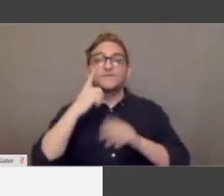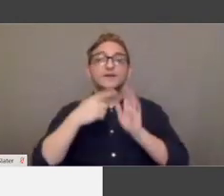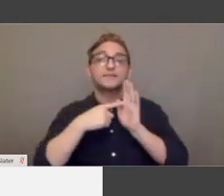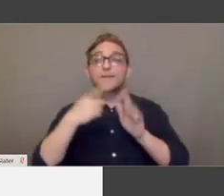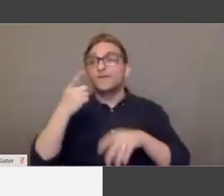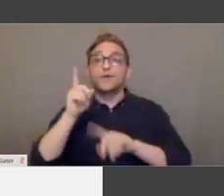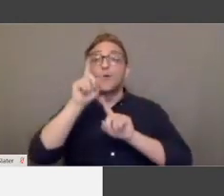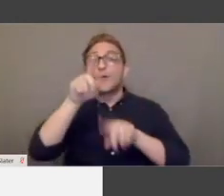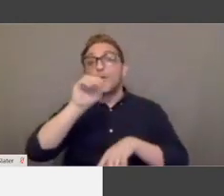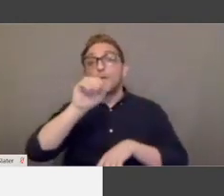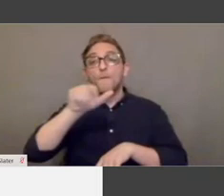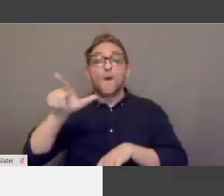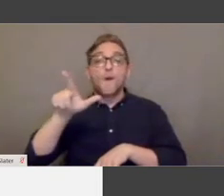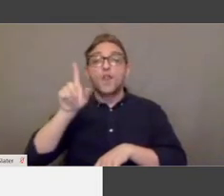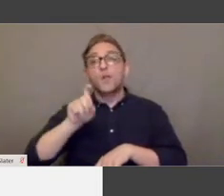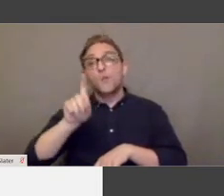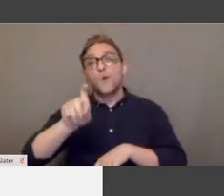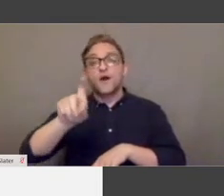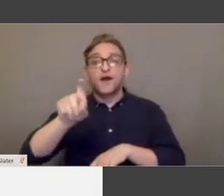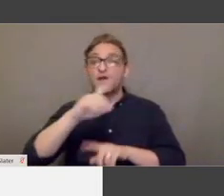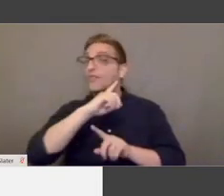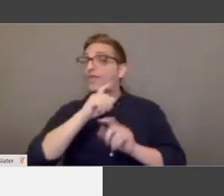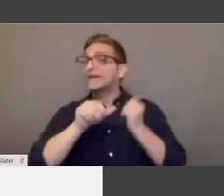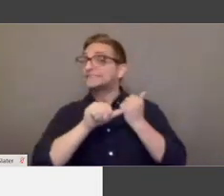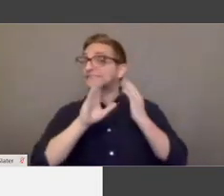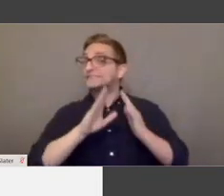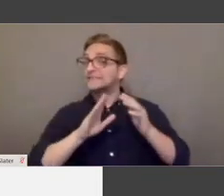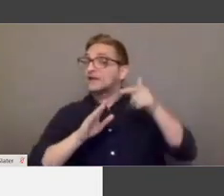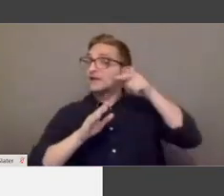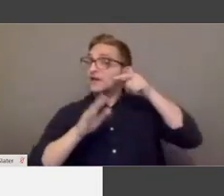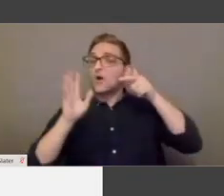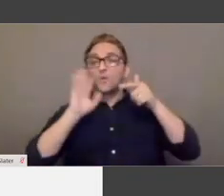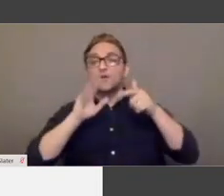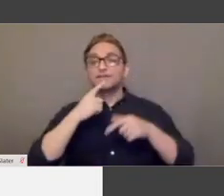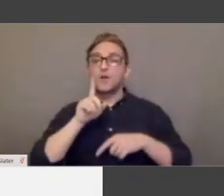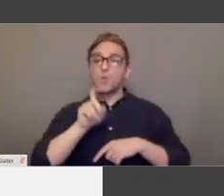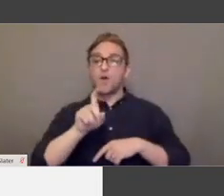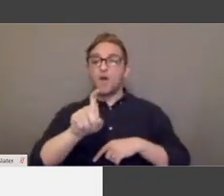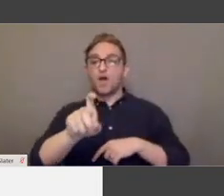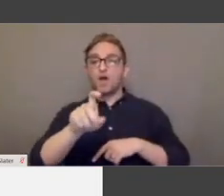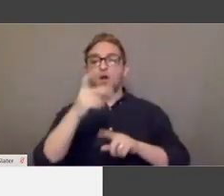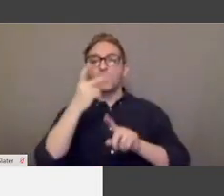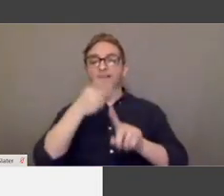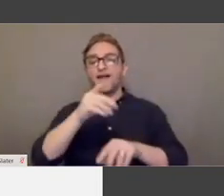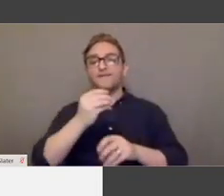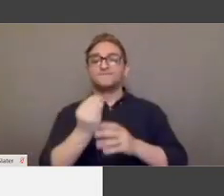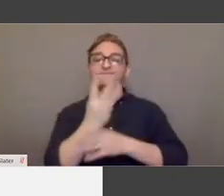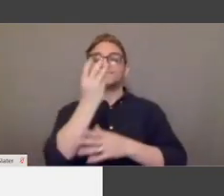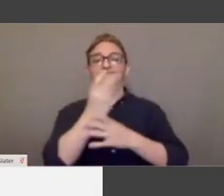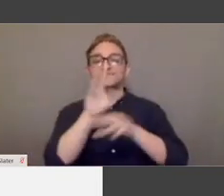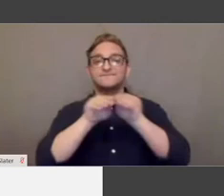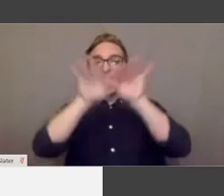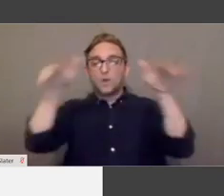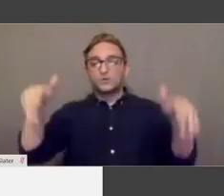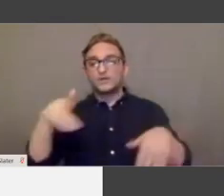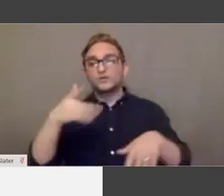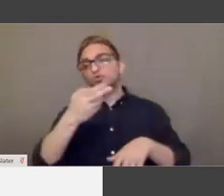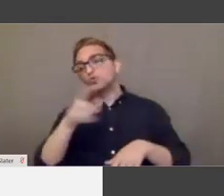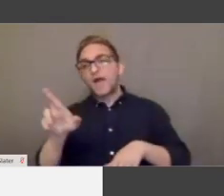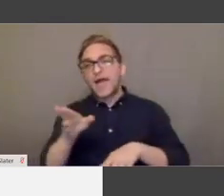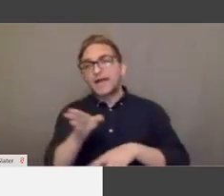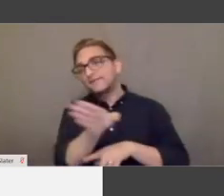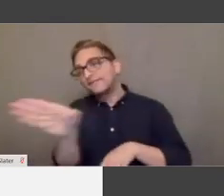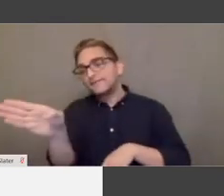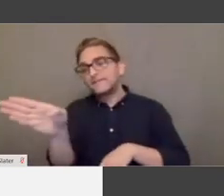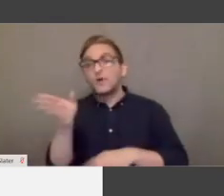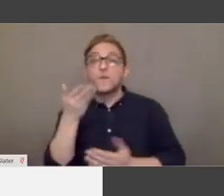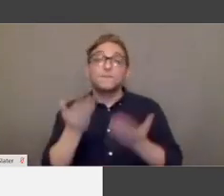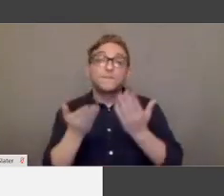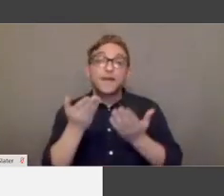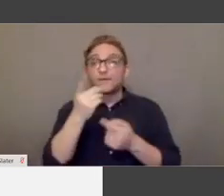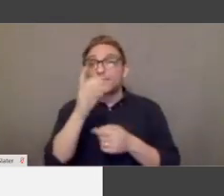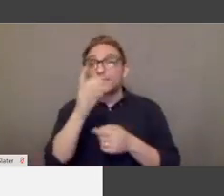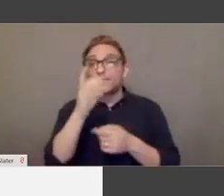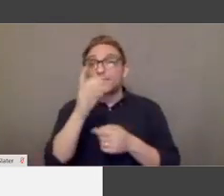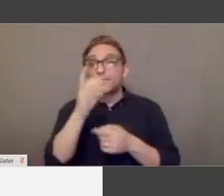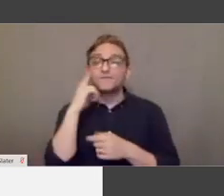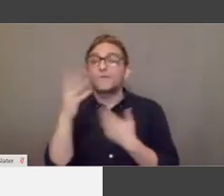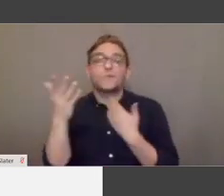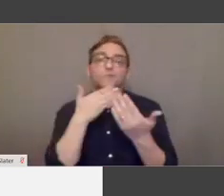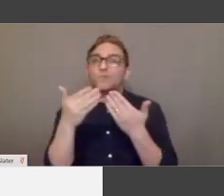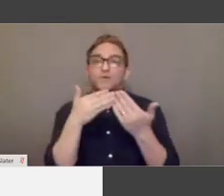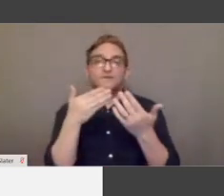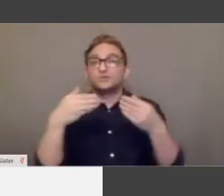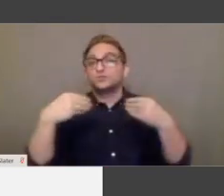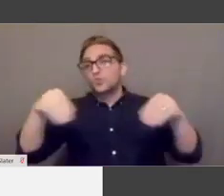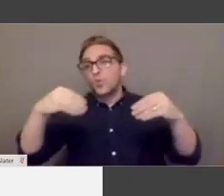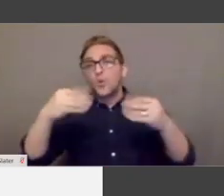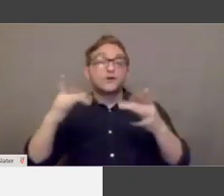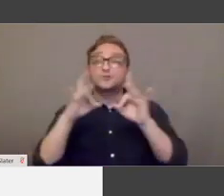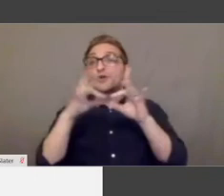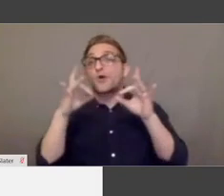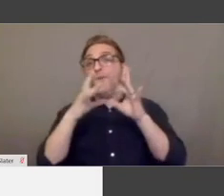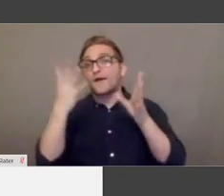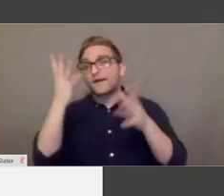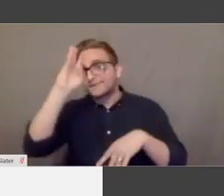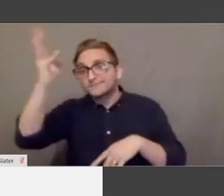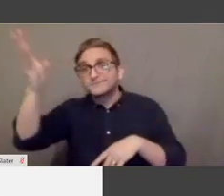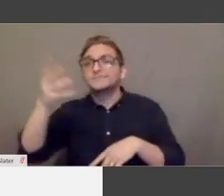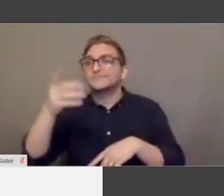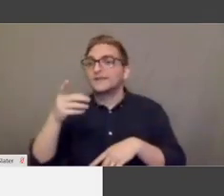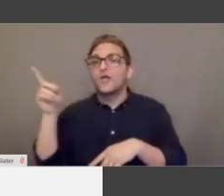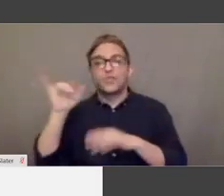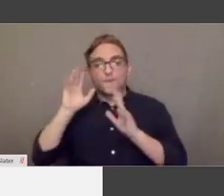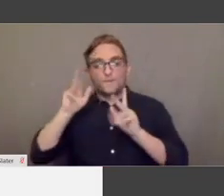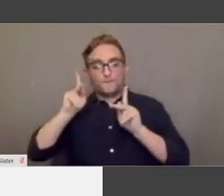a fountain, you are looking for whatever store, you are looking for Starbucks, continue right.